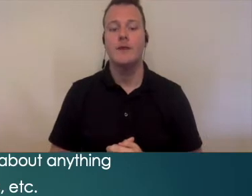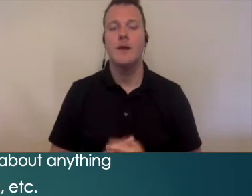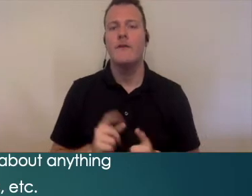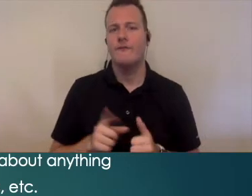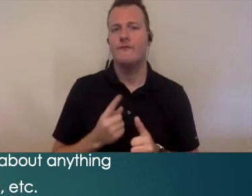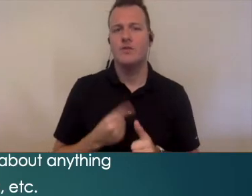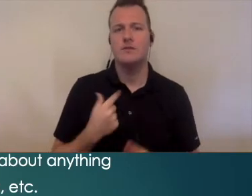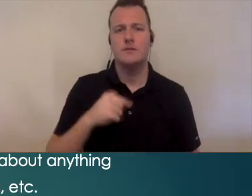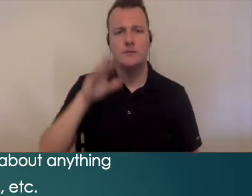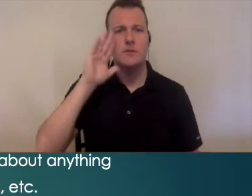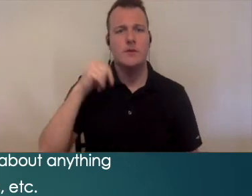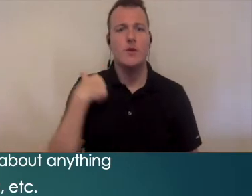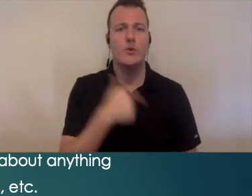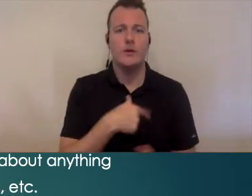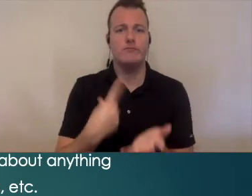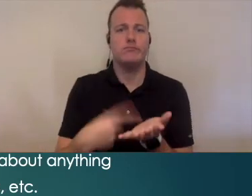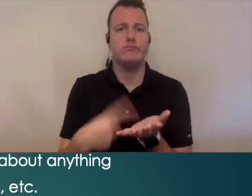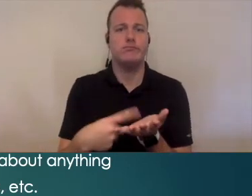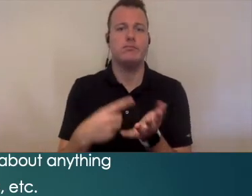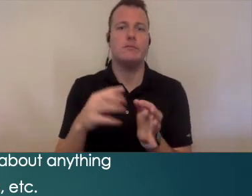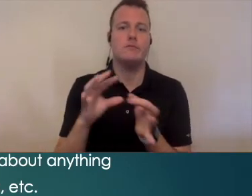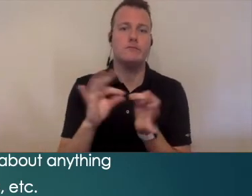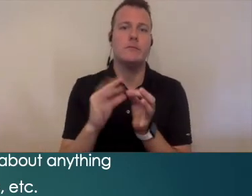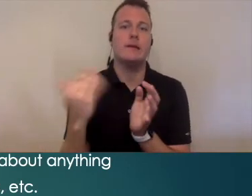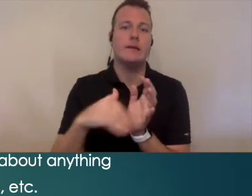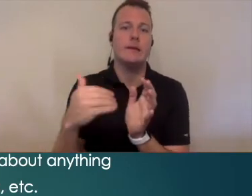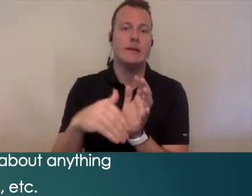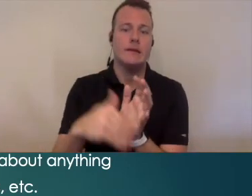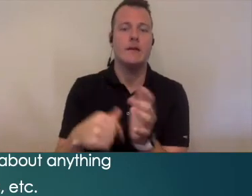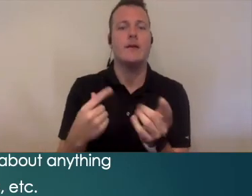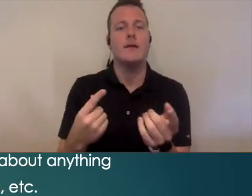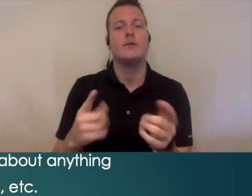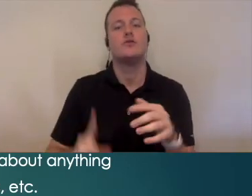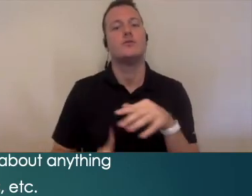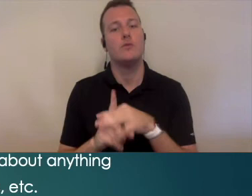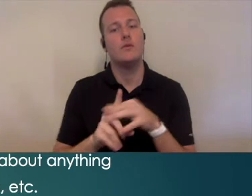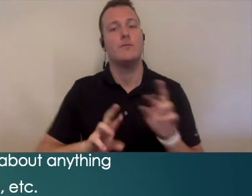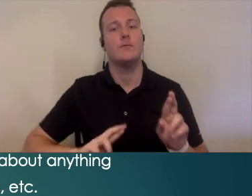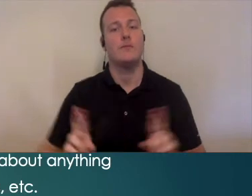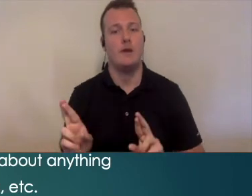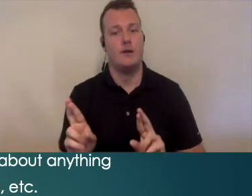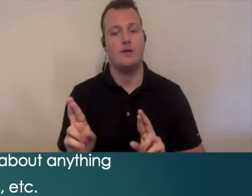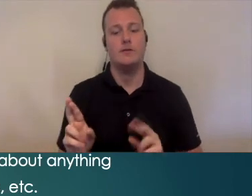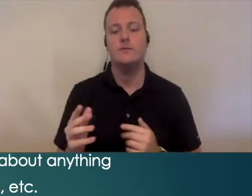know we've said this over and over, but come prepared not only with what you've